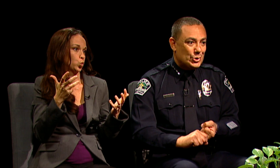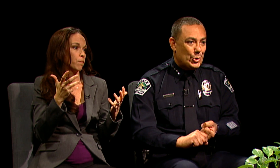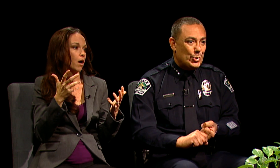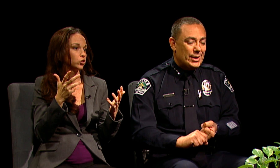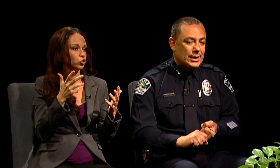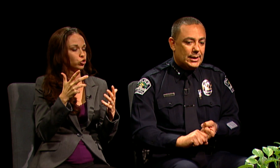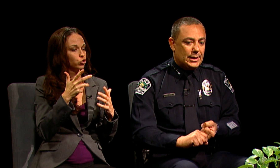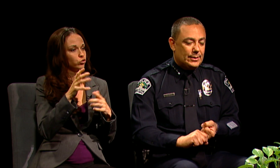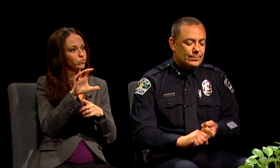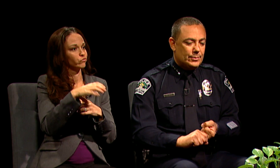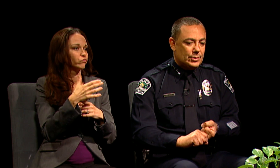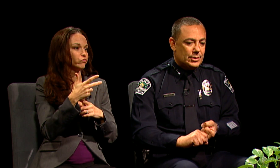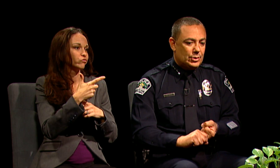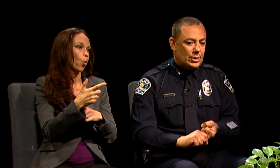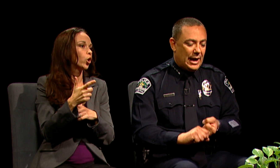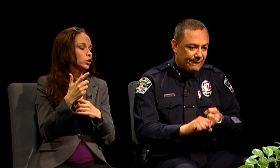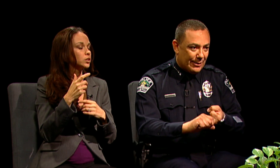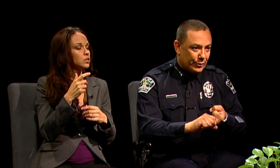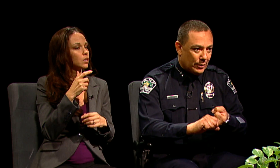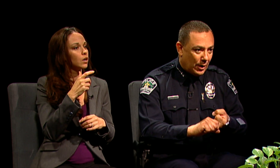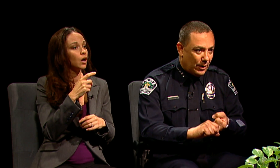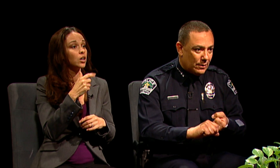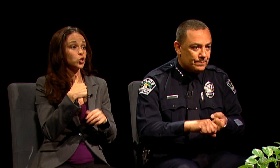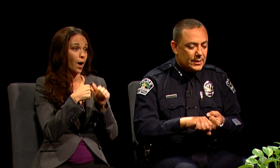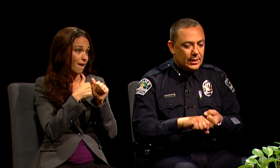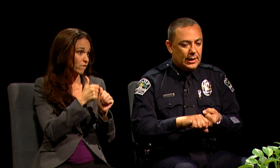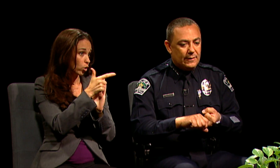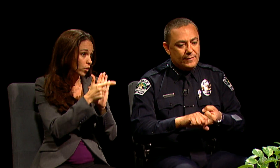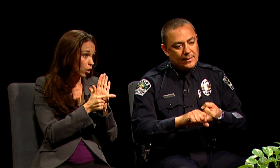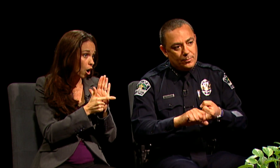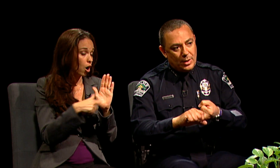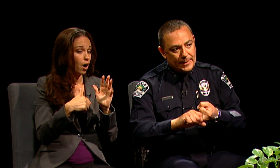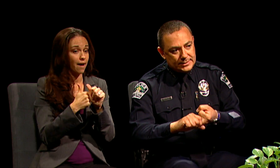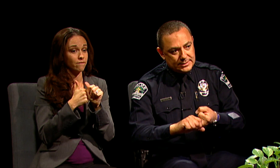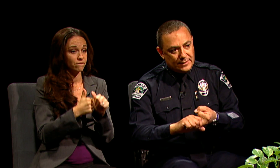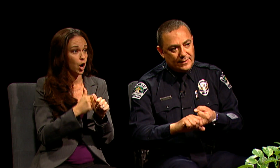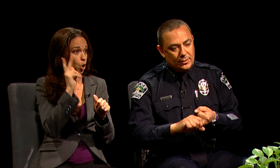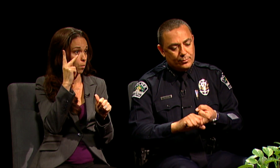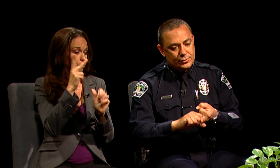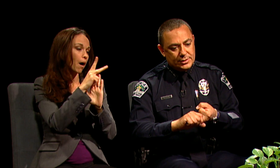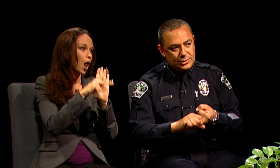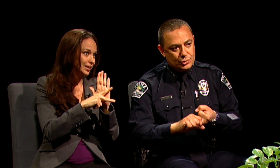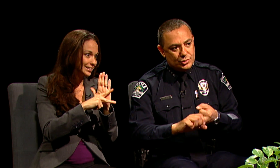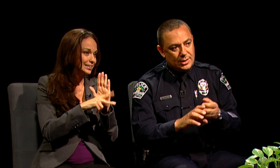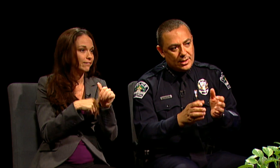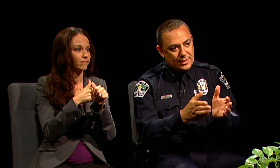SO I FOLLOW THE LAW, I FOLLOW POLICY, I FOLLOW PROCEDURES.